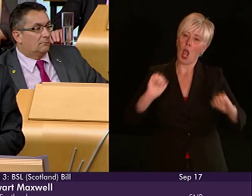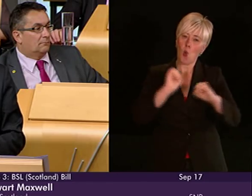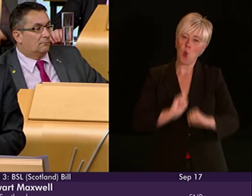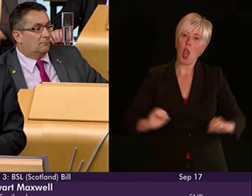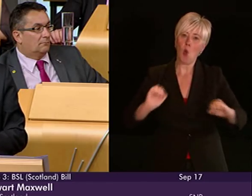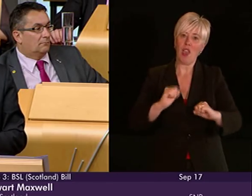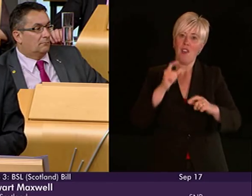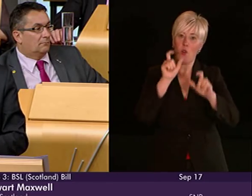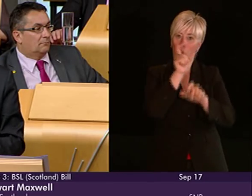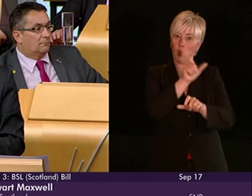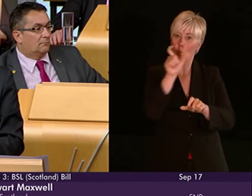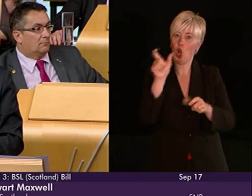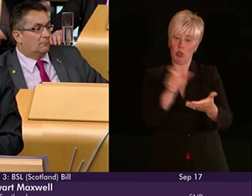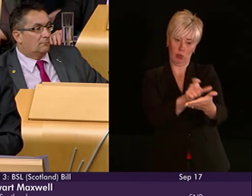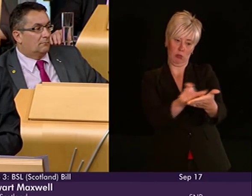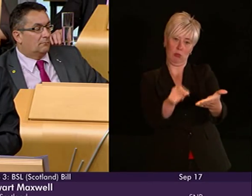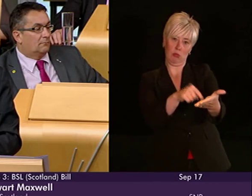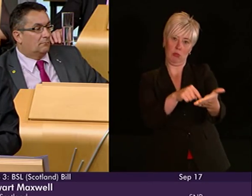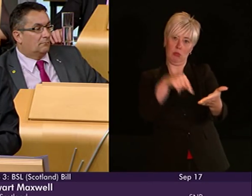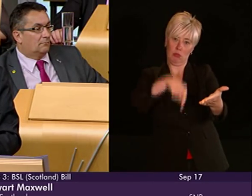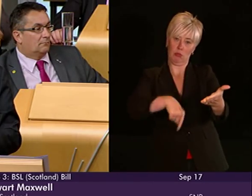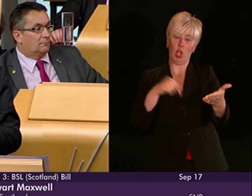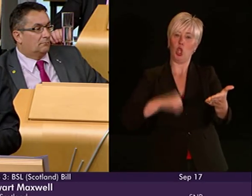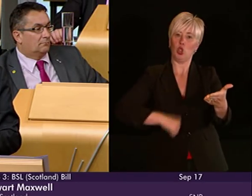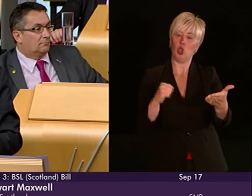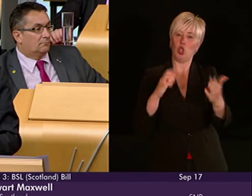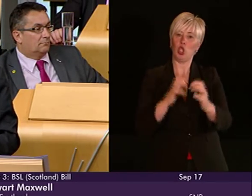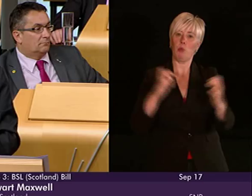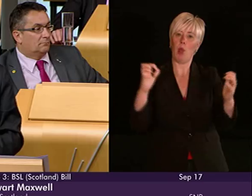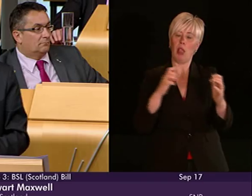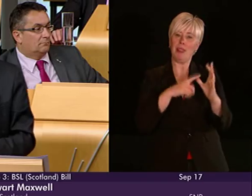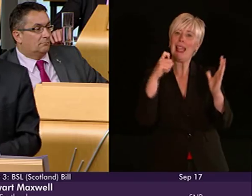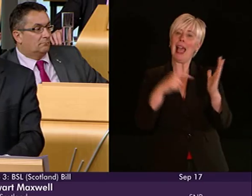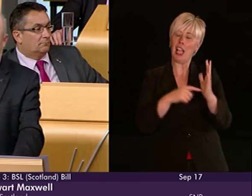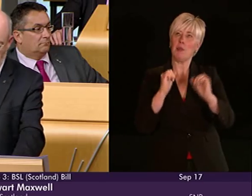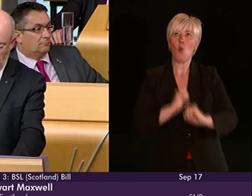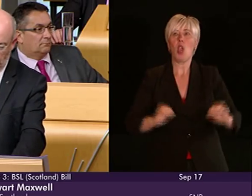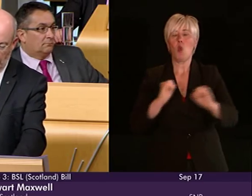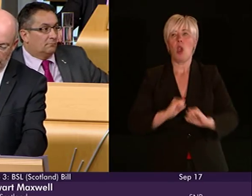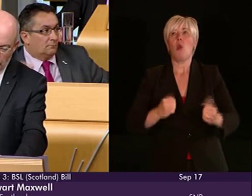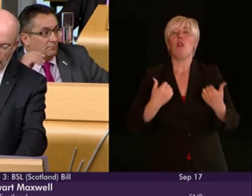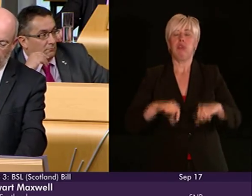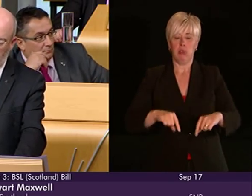those words in an act of the Scottish Parliament. Scotland has many languages and many